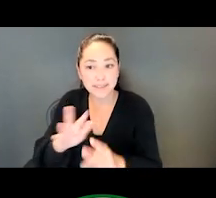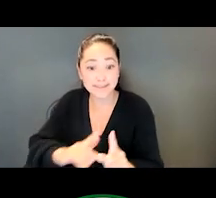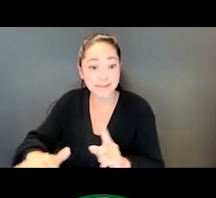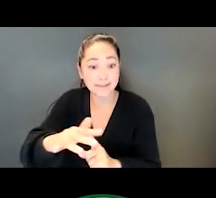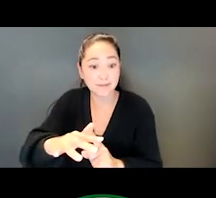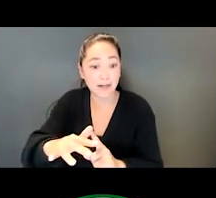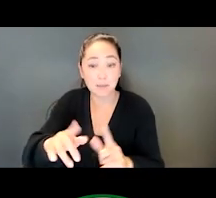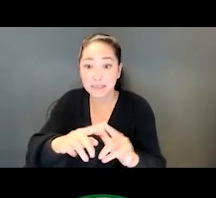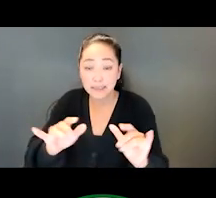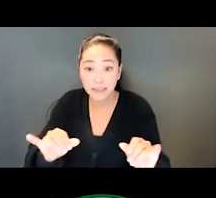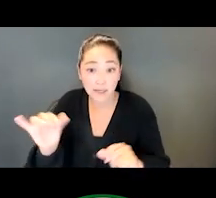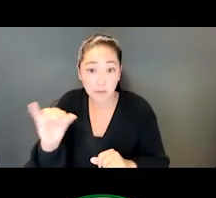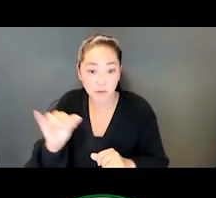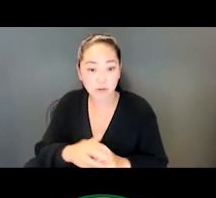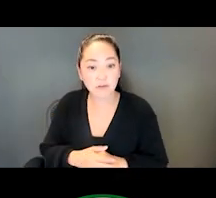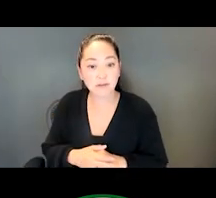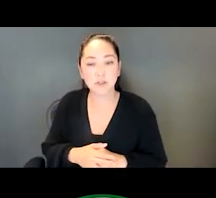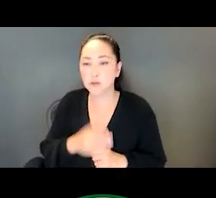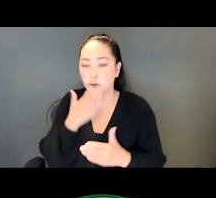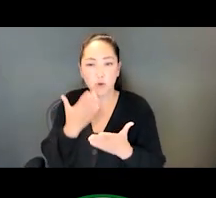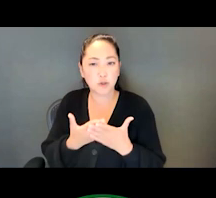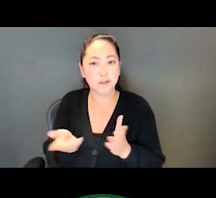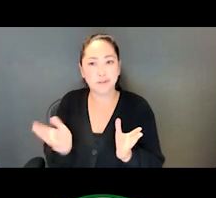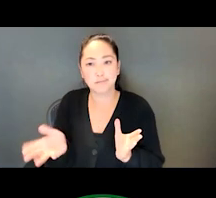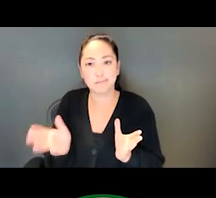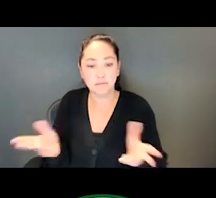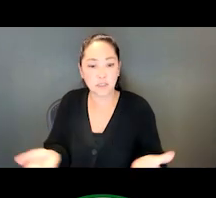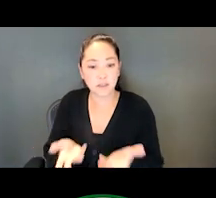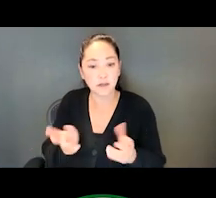of research here in Nunavut and I also tried to contact the city.